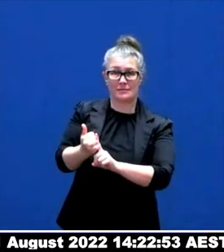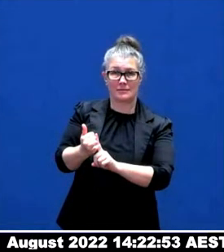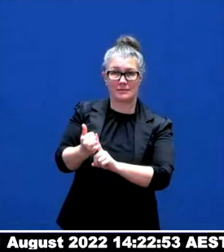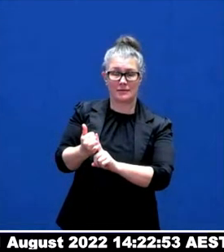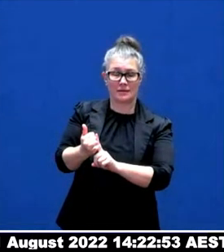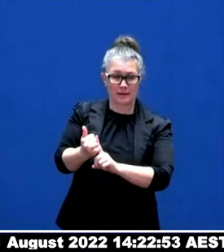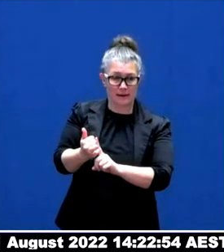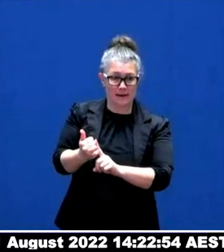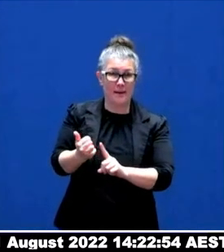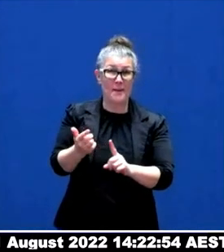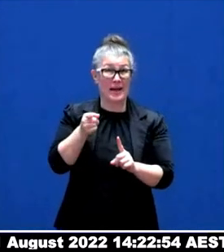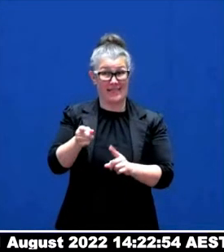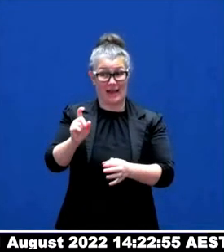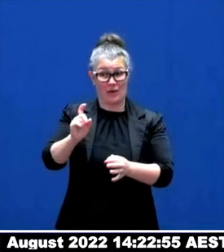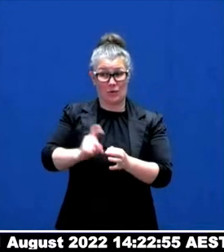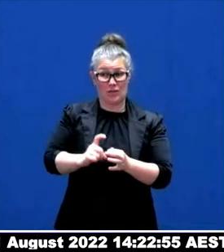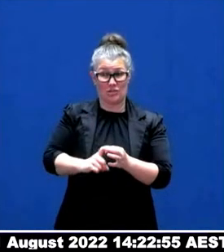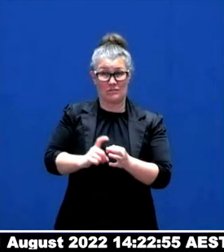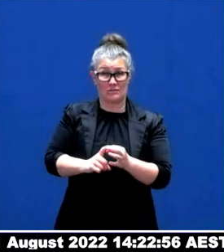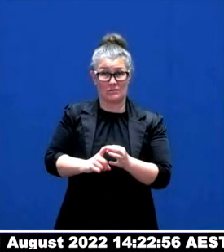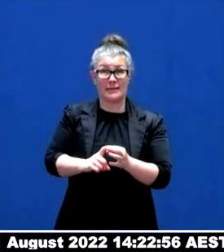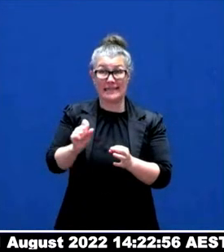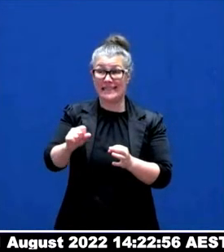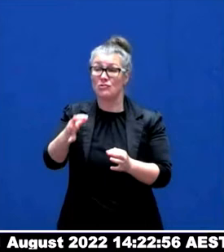yes, certainly if someone is at risk of homelessness and a support coordinator isn't